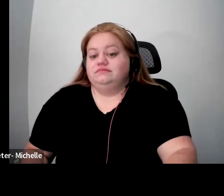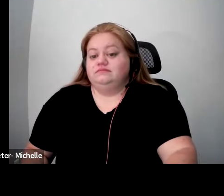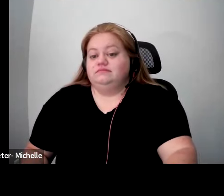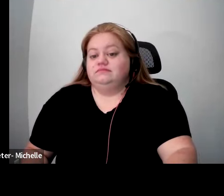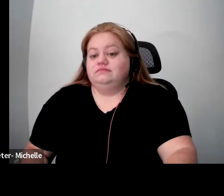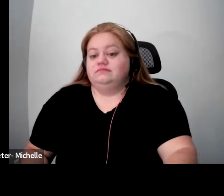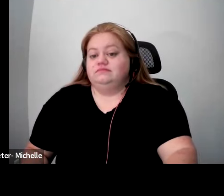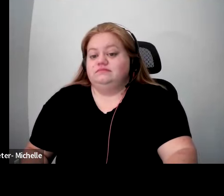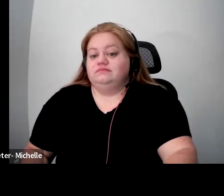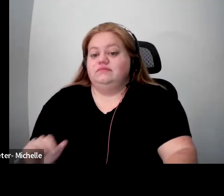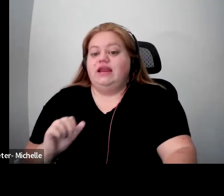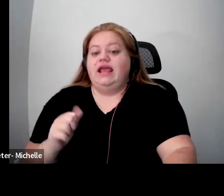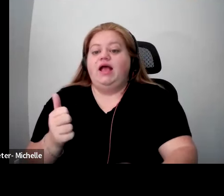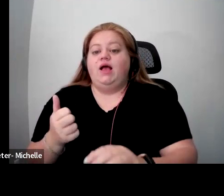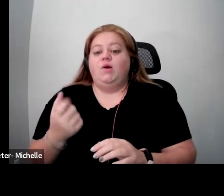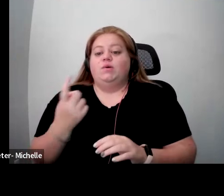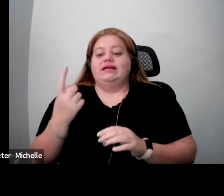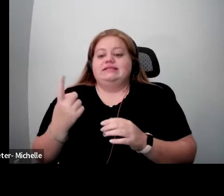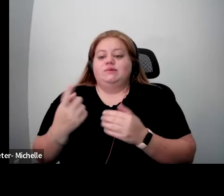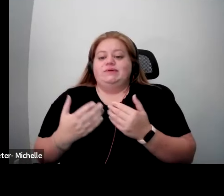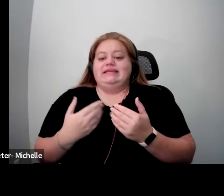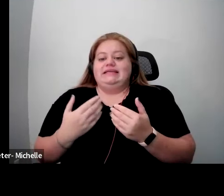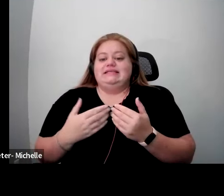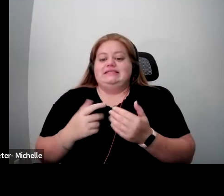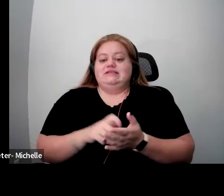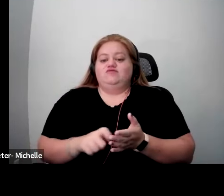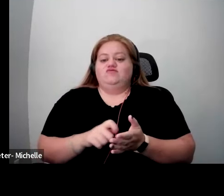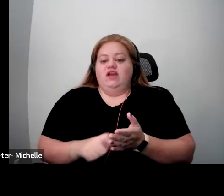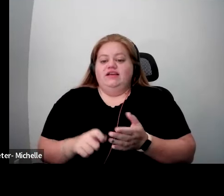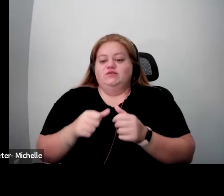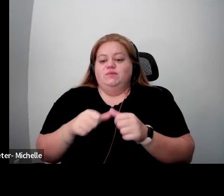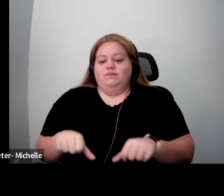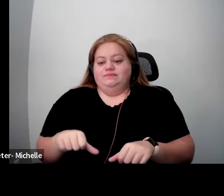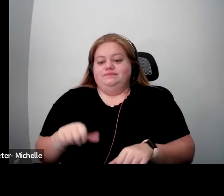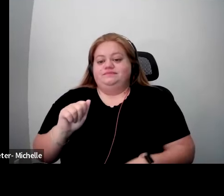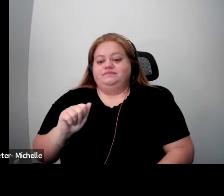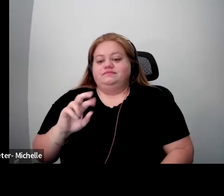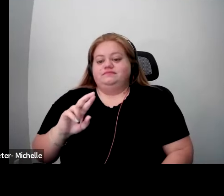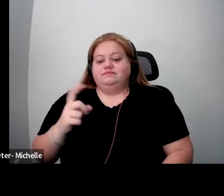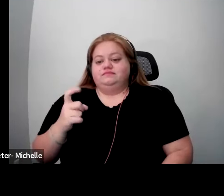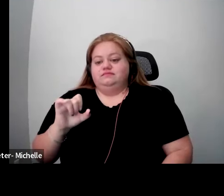for posting on arXiv in a way that will-- maybe "guarantee" is too strong a word.